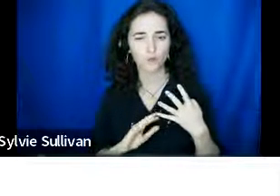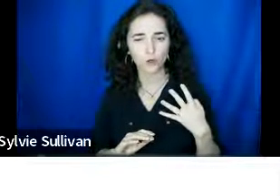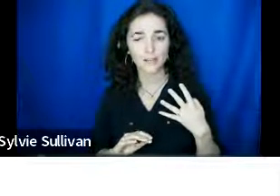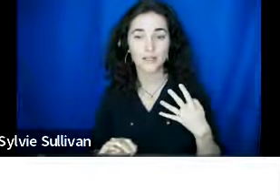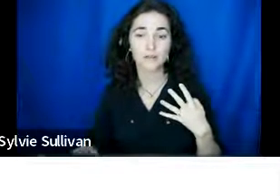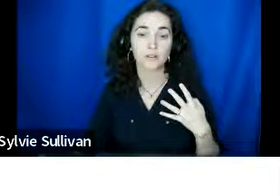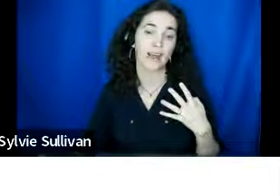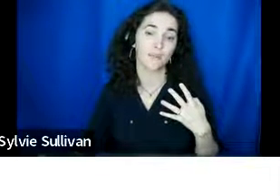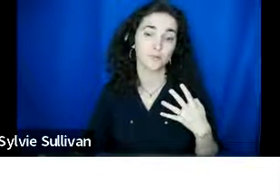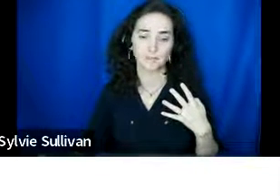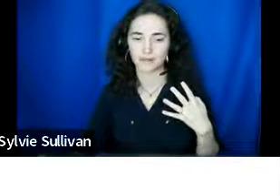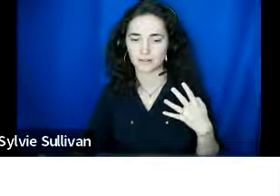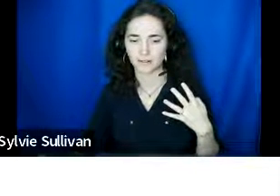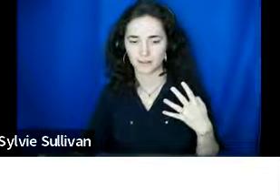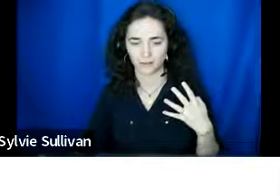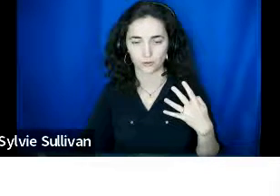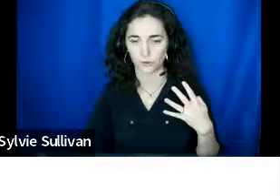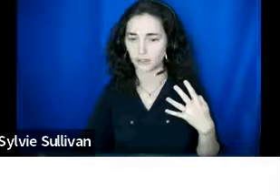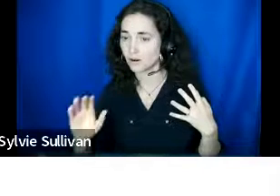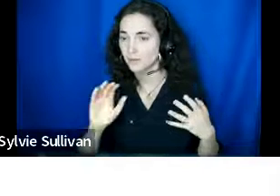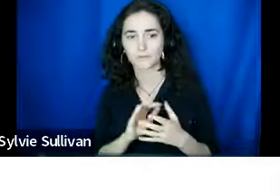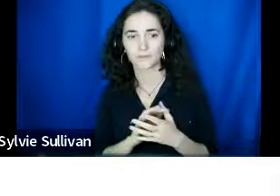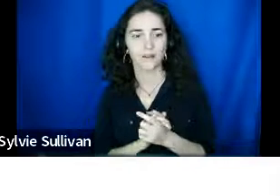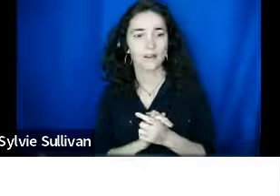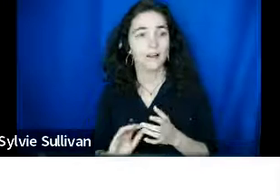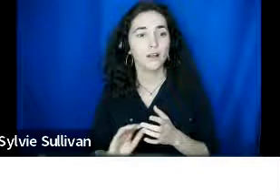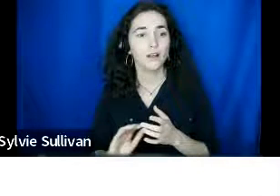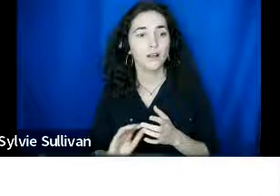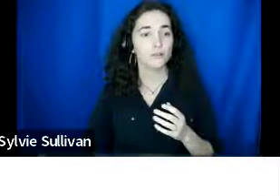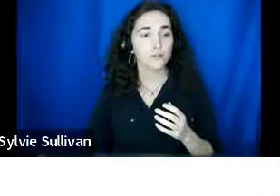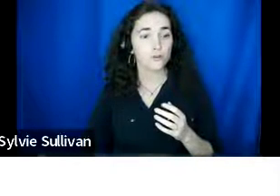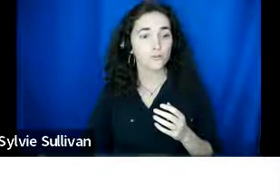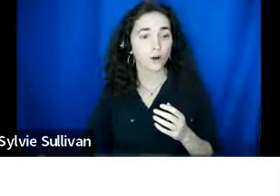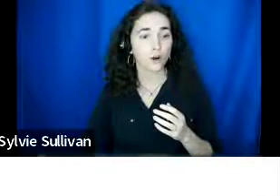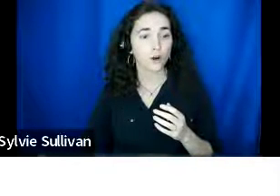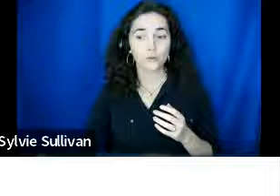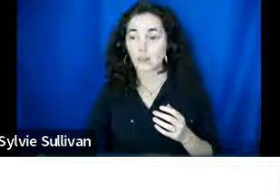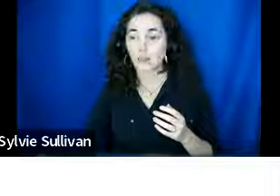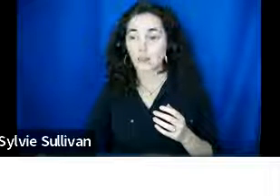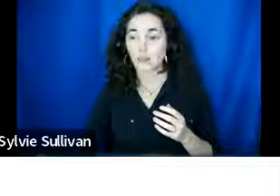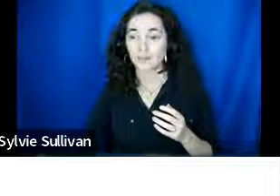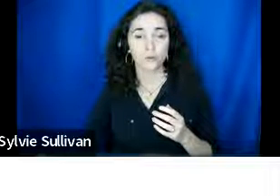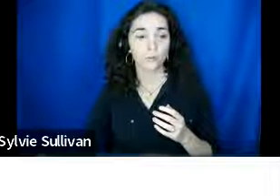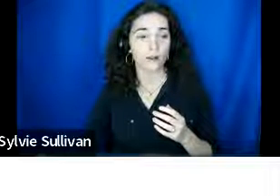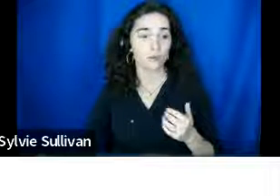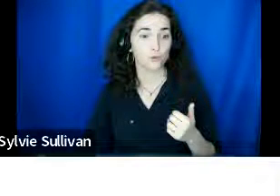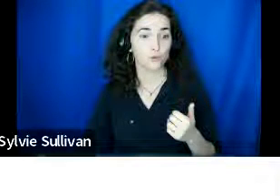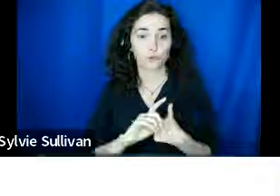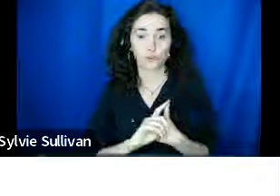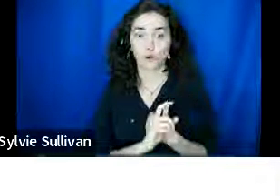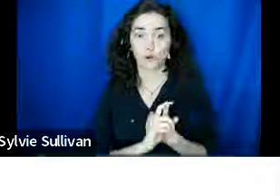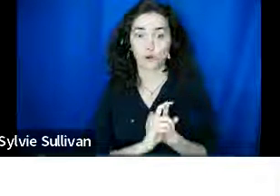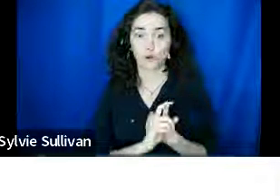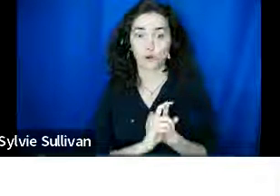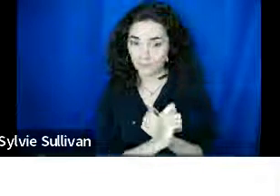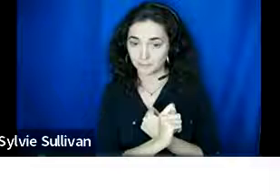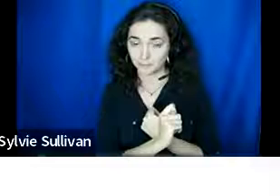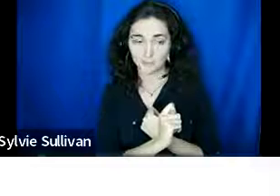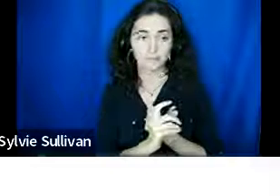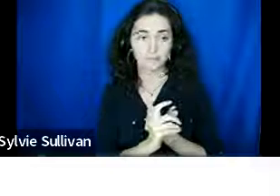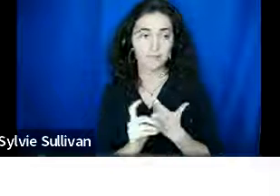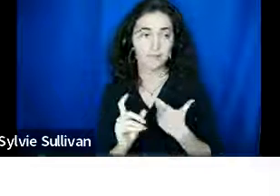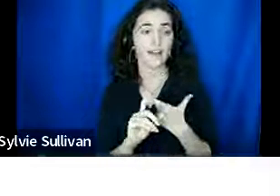But there are 4 criteria that have to be met. And here's what they are: so first of all, your language building method will have to allow you to start right away.